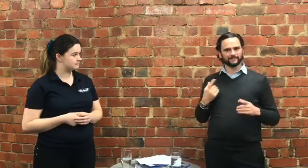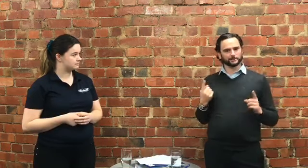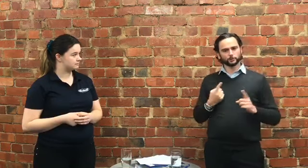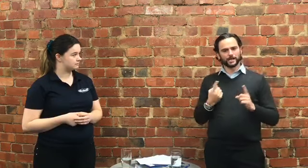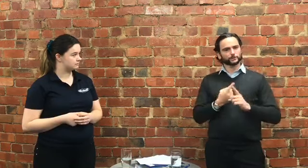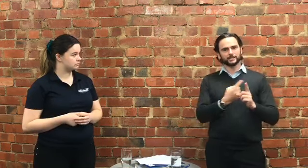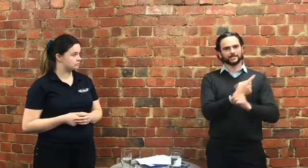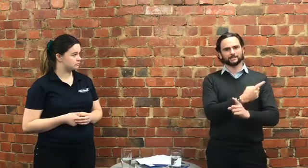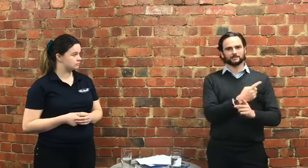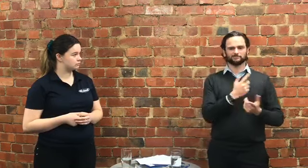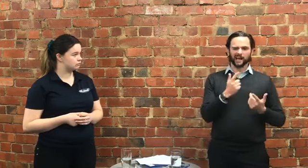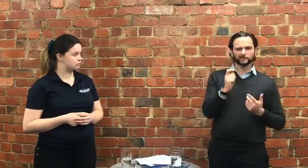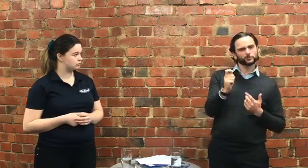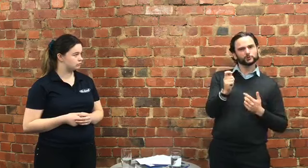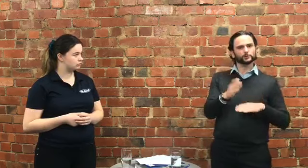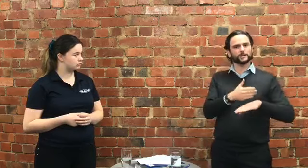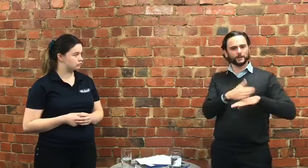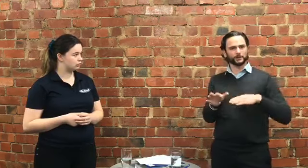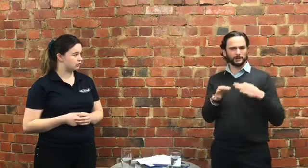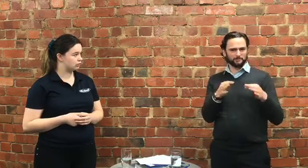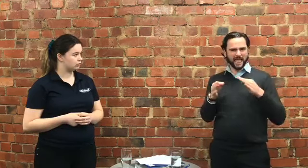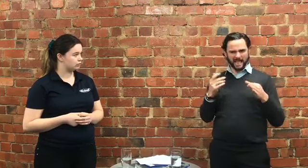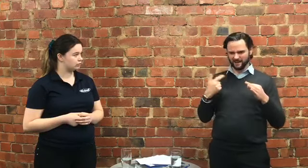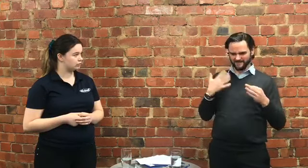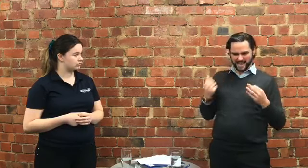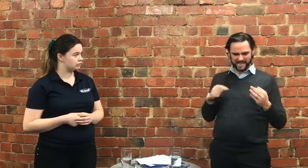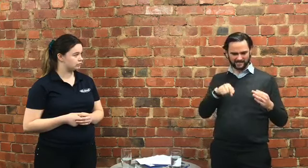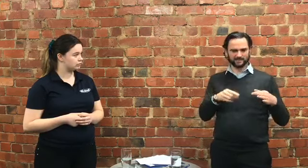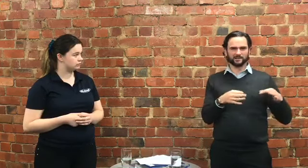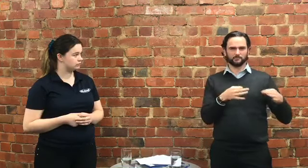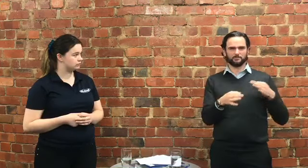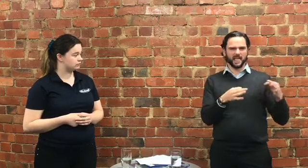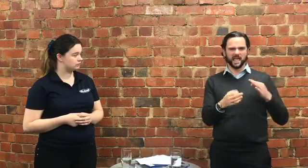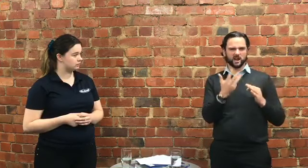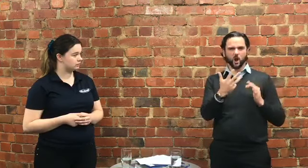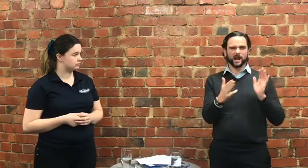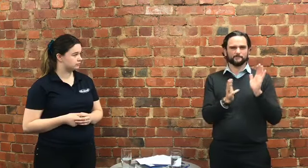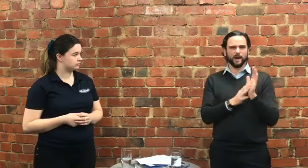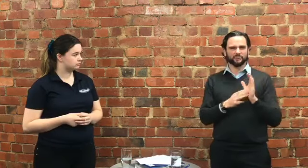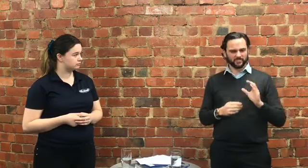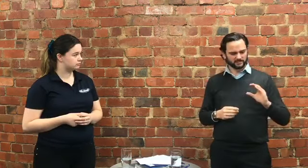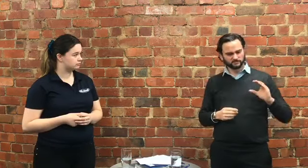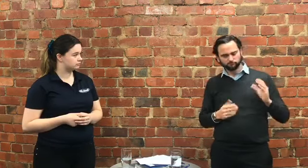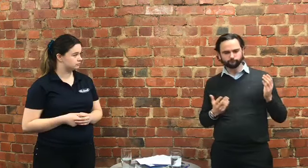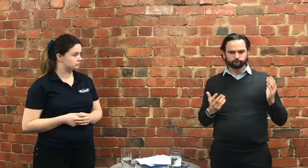But again, if people feel that their life has changed and their needs for support have changed